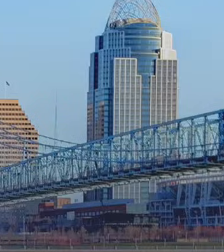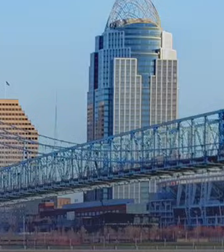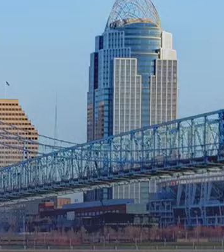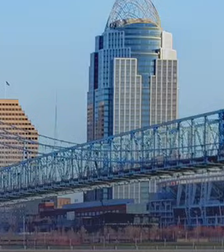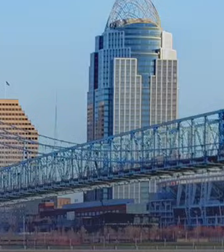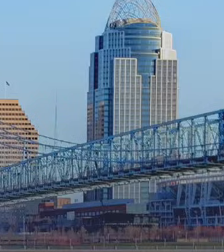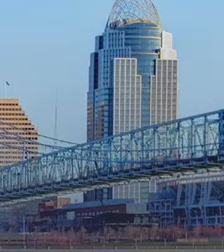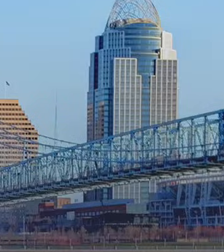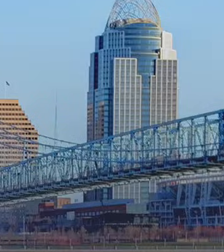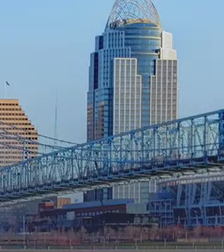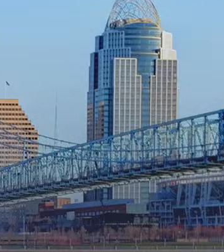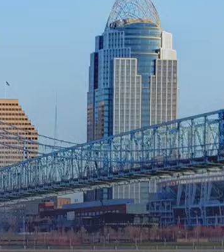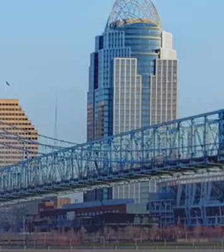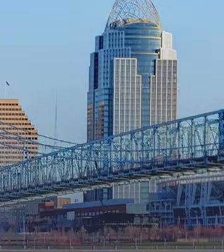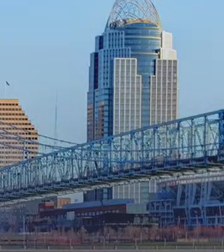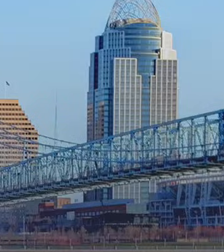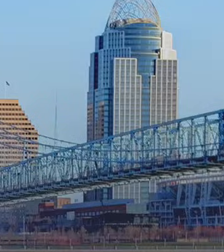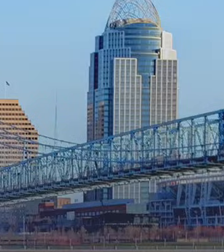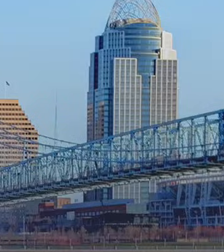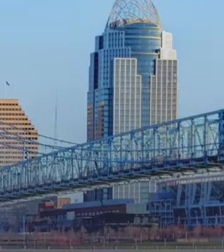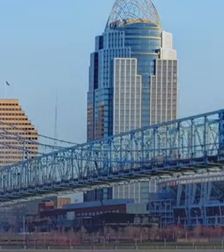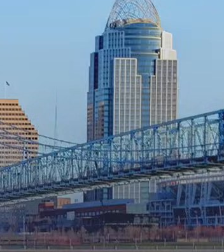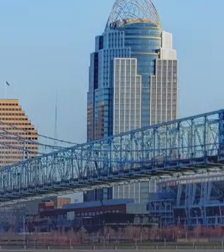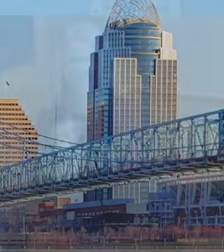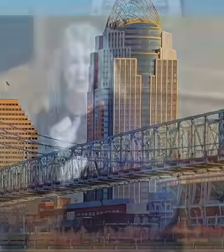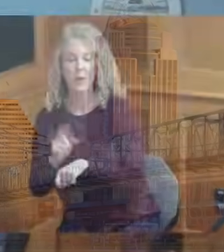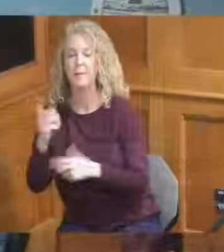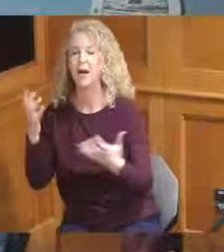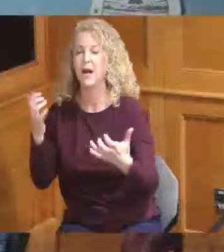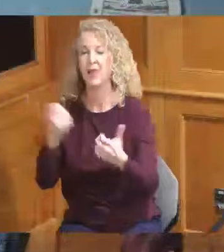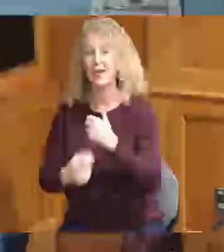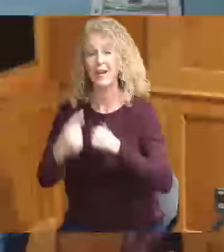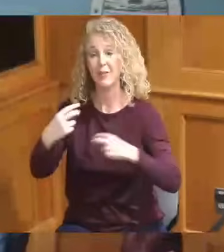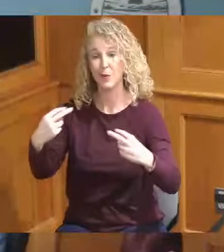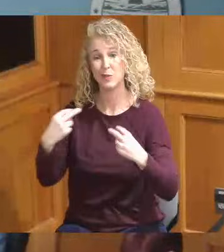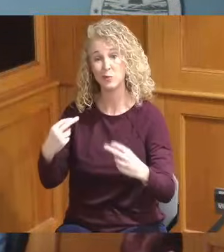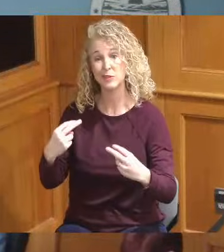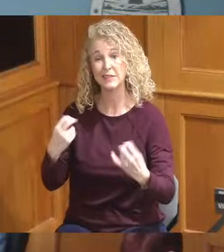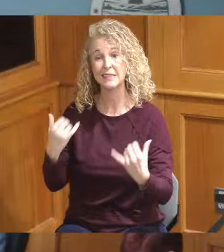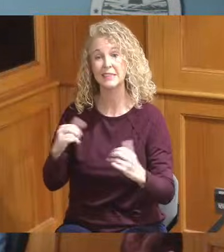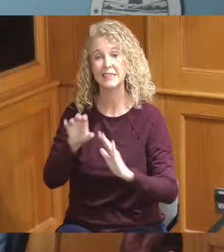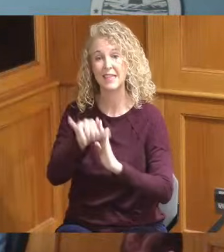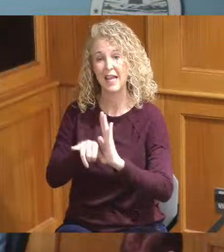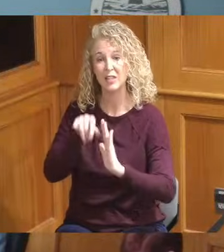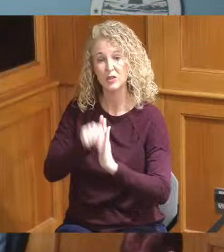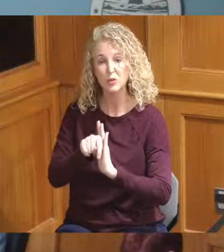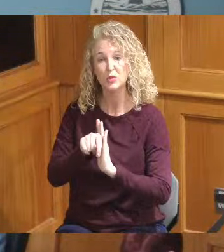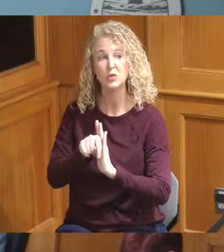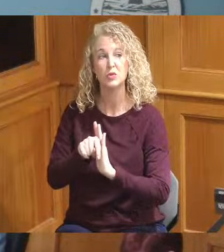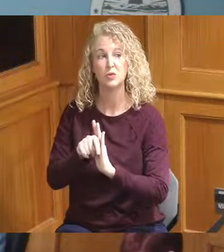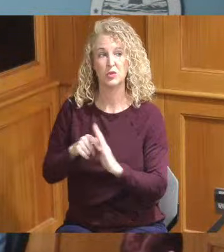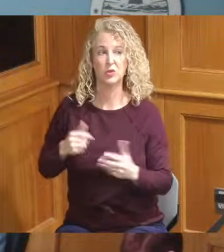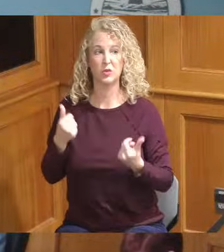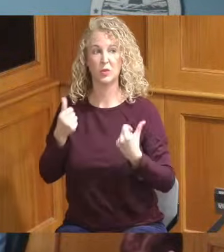on YouTube. And I really wanted everyone to to have every vehicle we could to see, especially